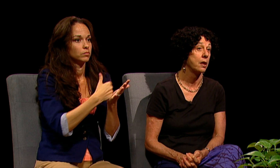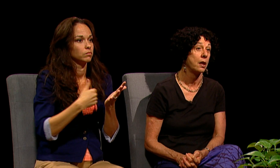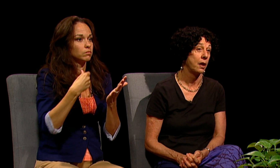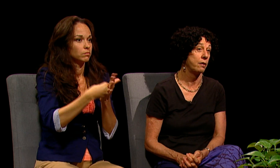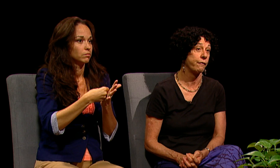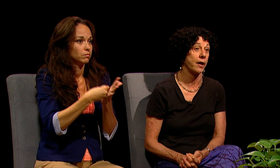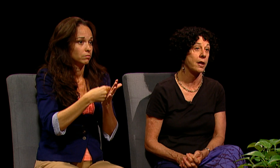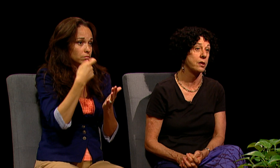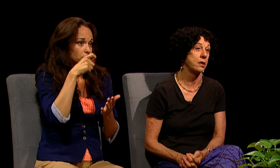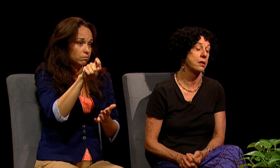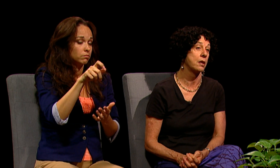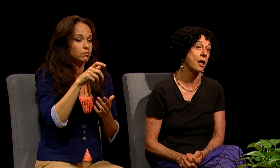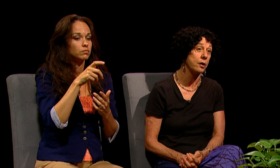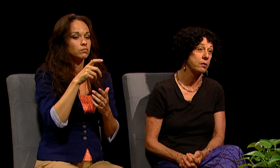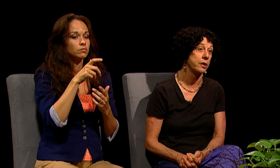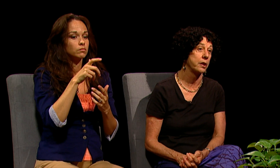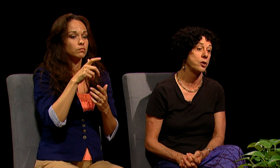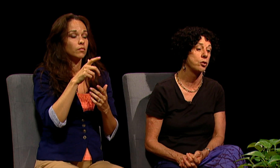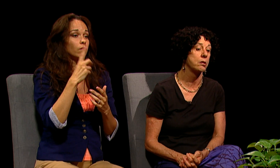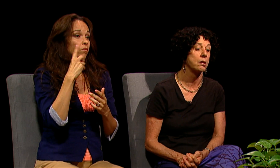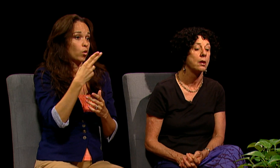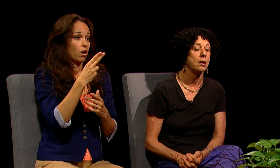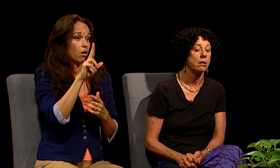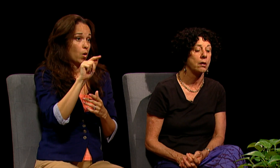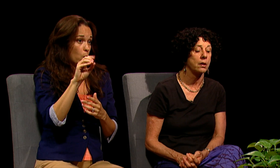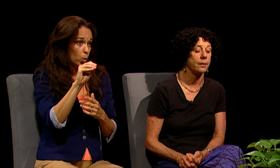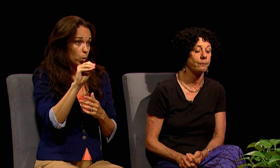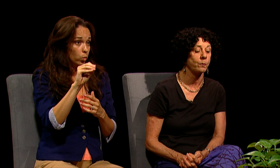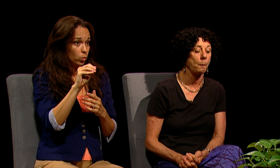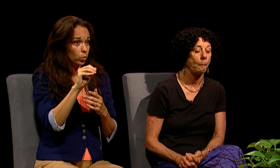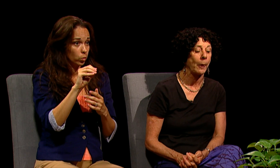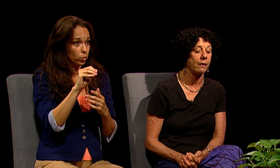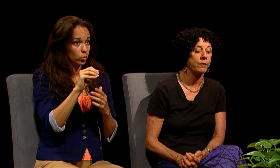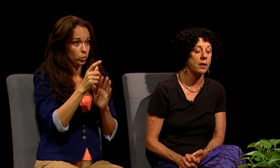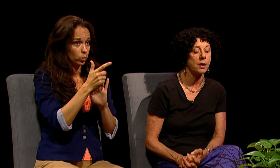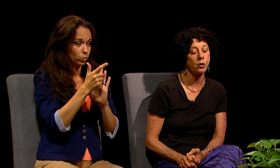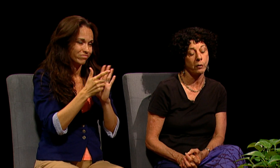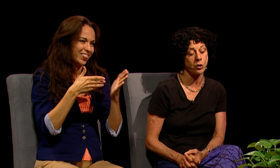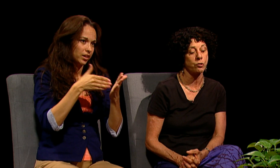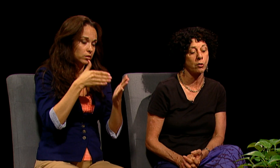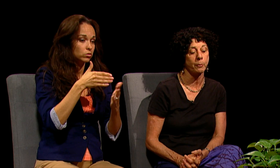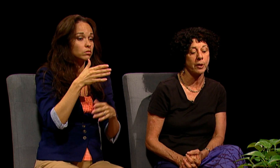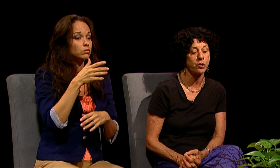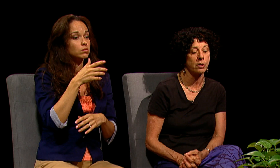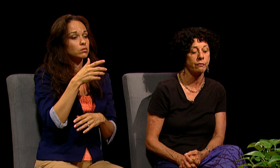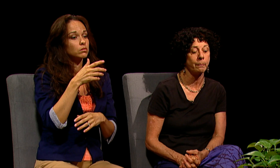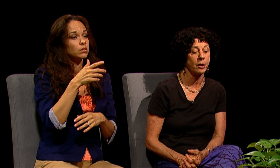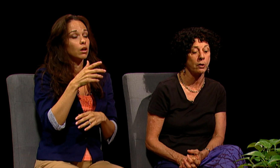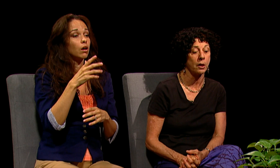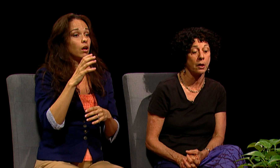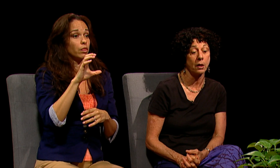AND IN FACT IN THE HUTTO LITIGATION, THE CORRECTIONS CORPORATIONS OF AMERICA